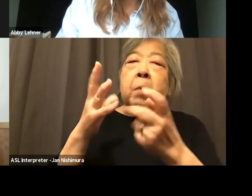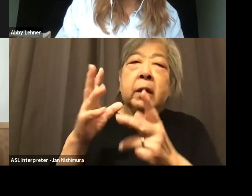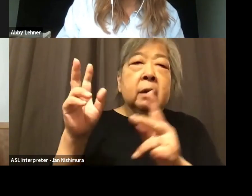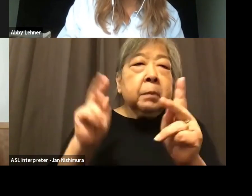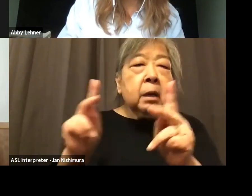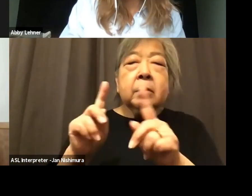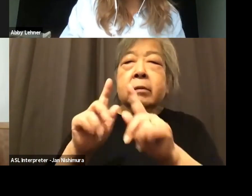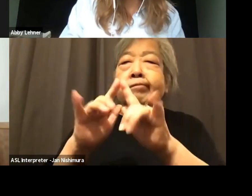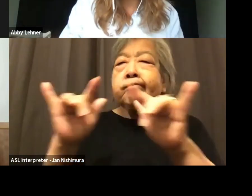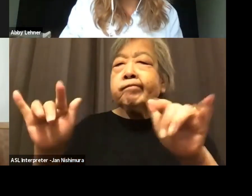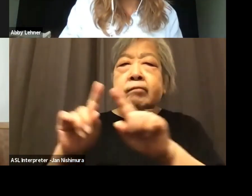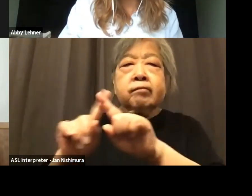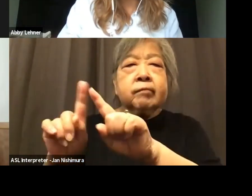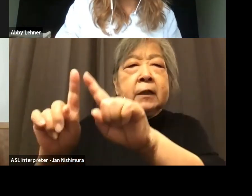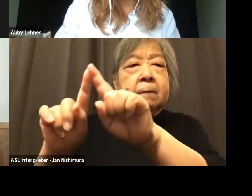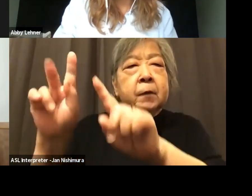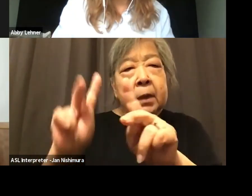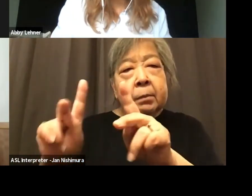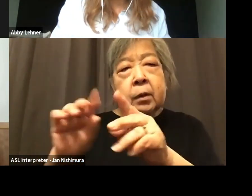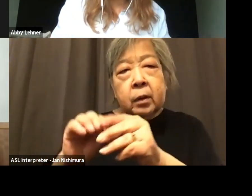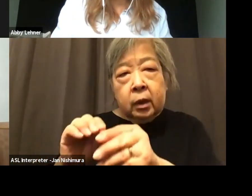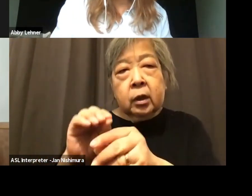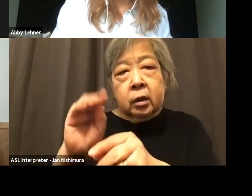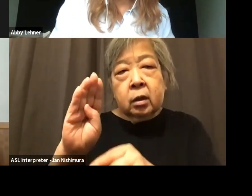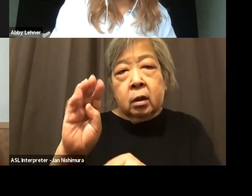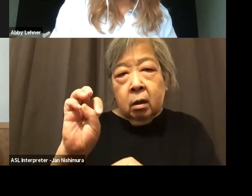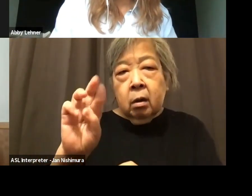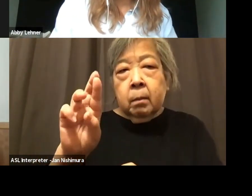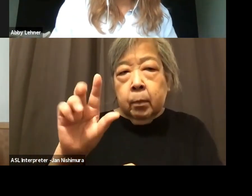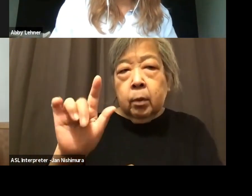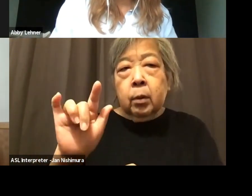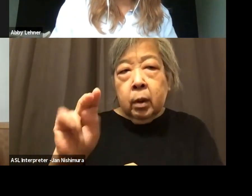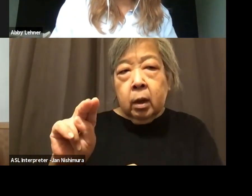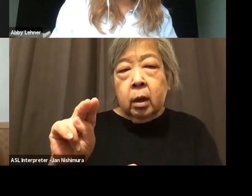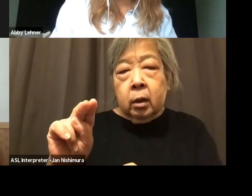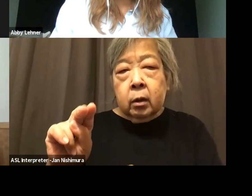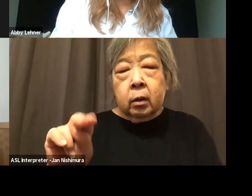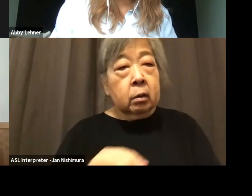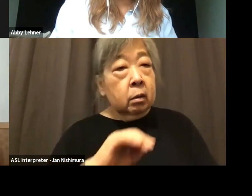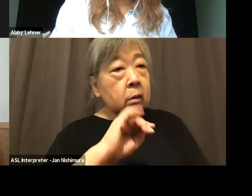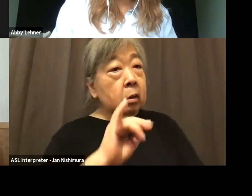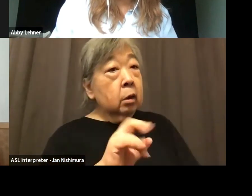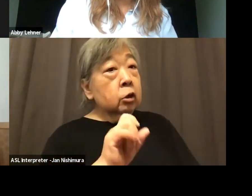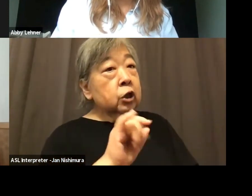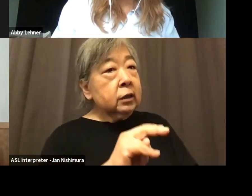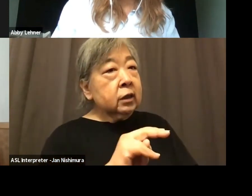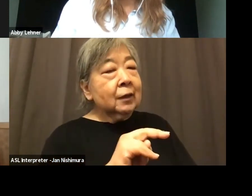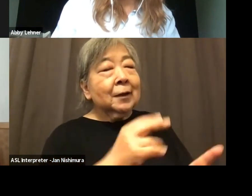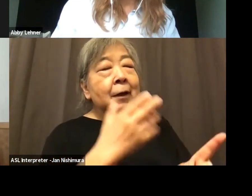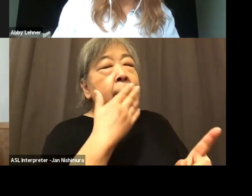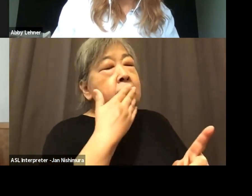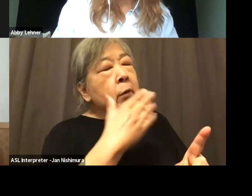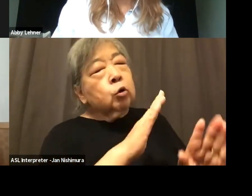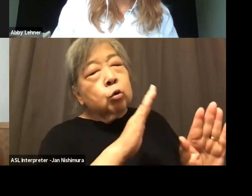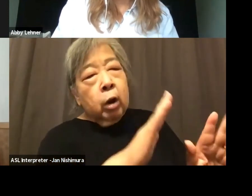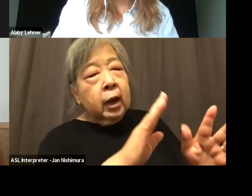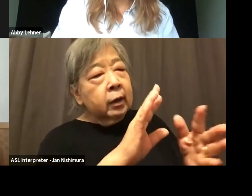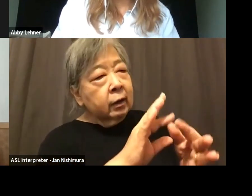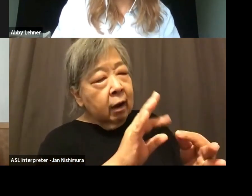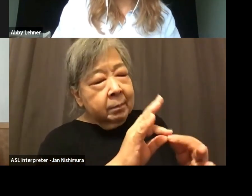Great. I'm just unmuting myself here, great comments, Abby.